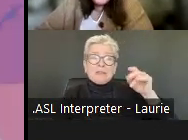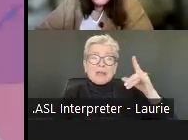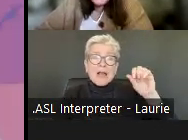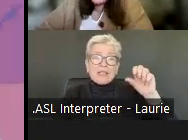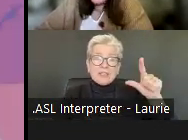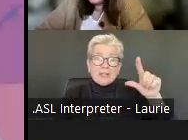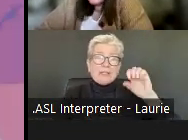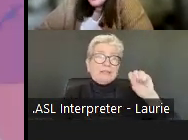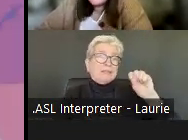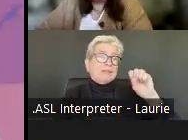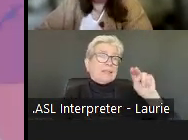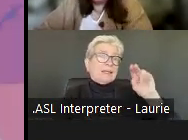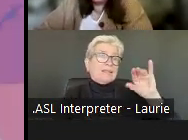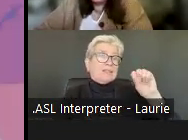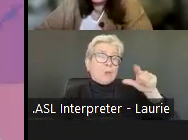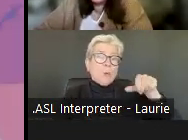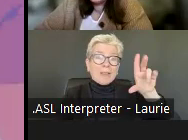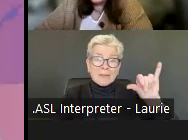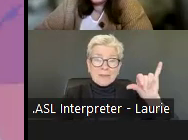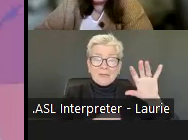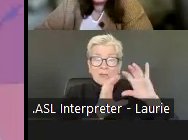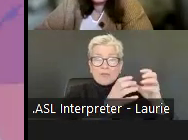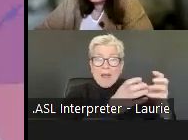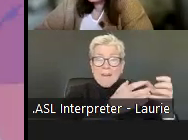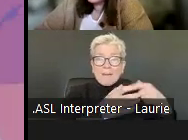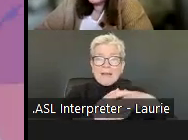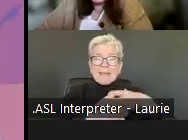and I'd like to acknowledge the indigenous people who have stewarded